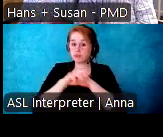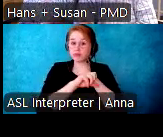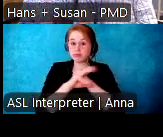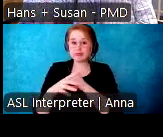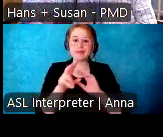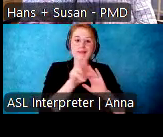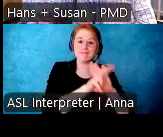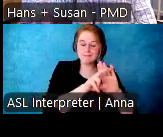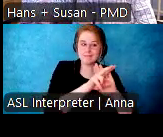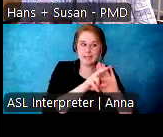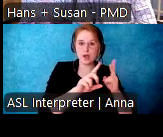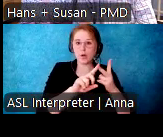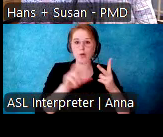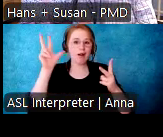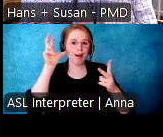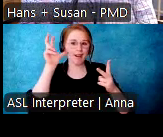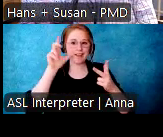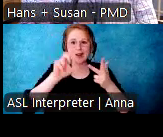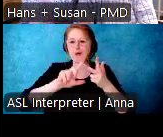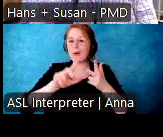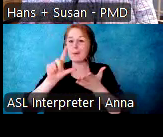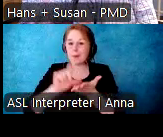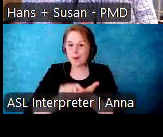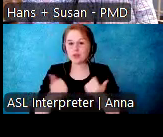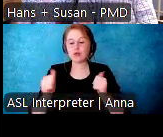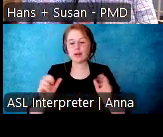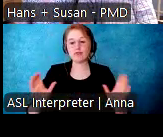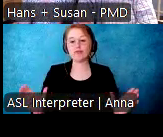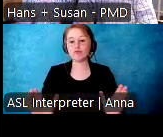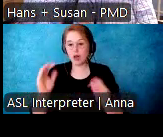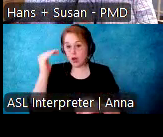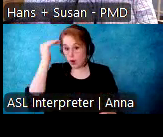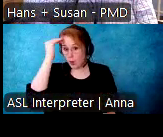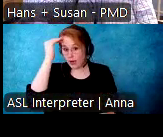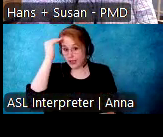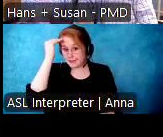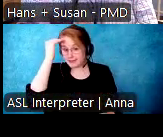or print, to increase awareness so that that big broad Wisconsin community knows about